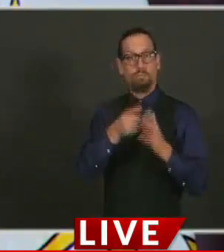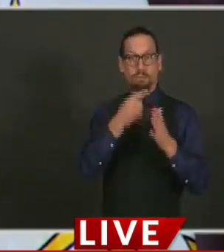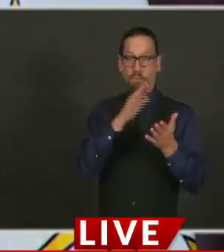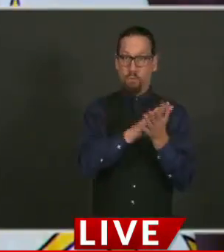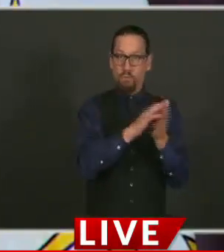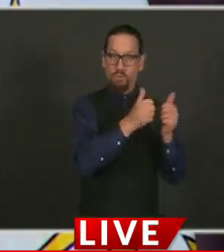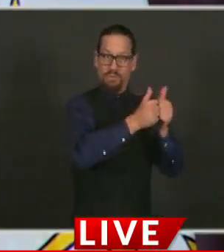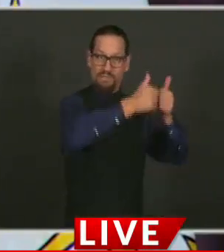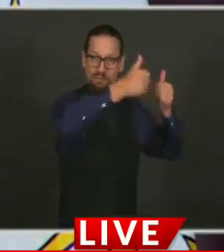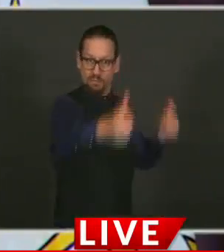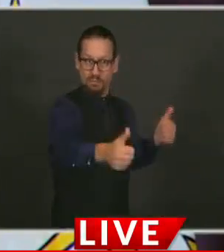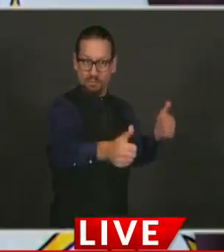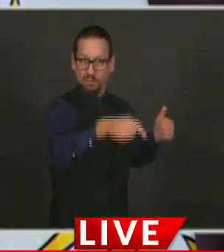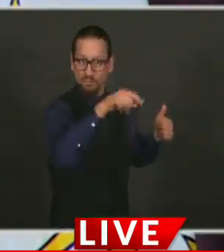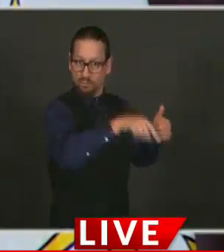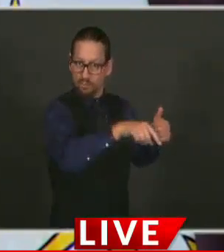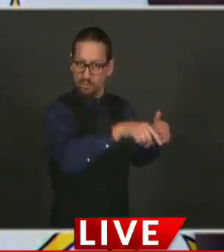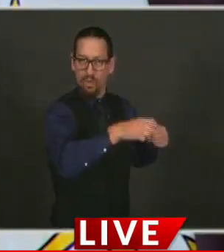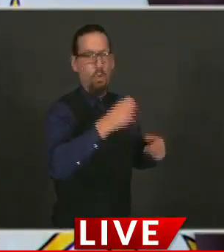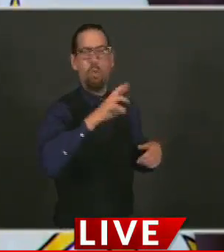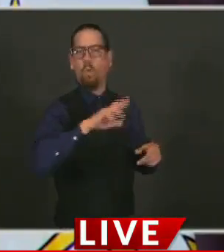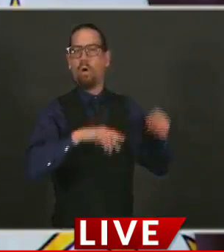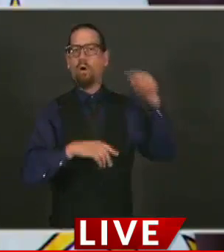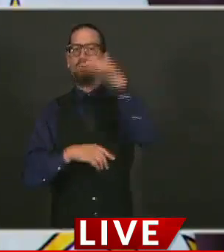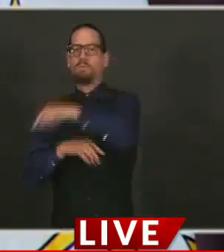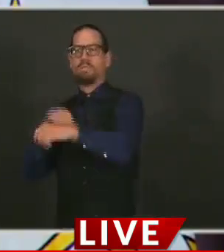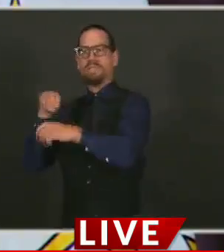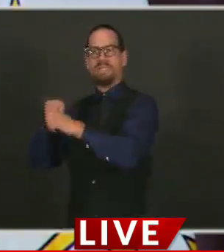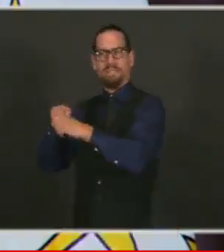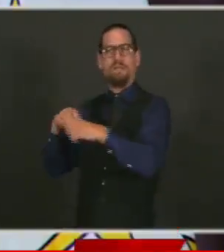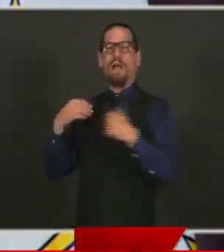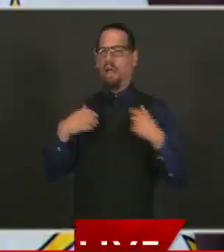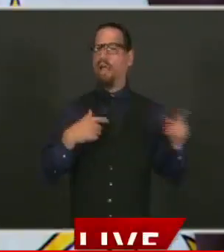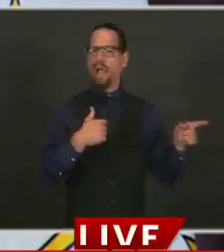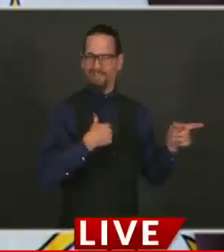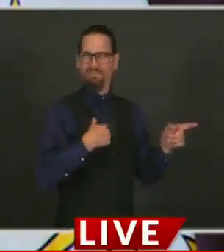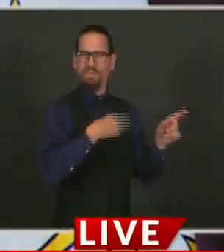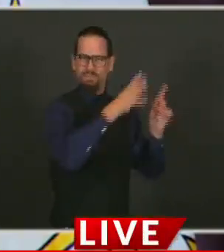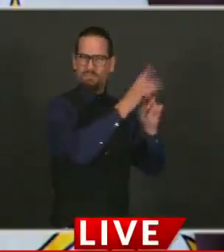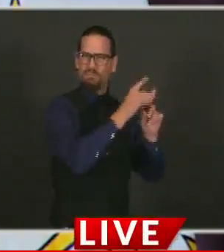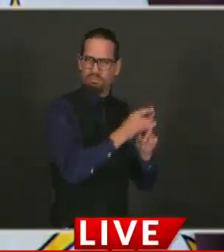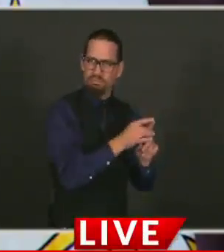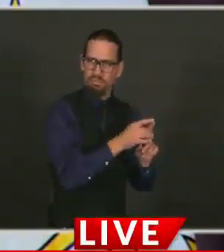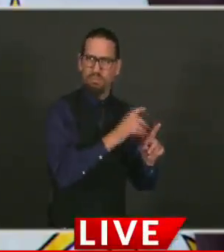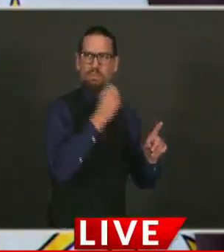MANY DIFFERENT EXPOSURES. THE EXAMPLE OF VIRTUAL